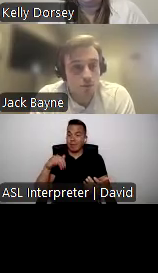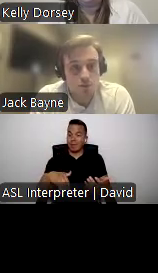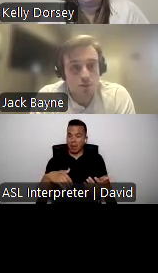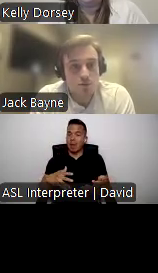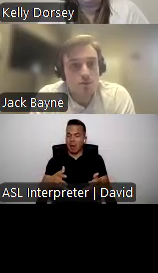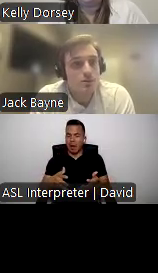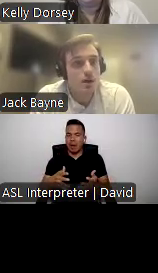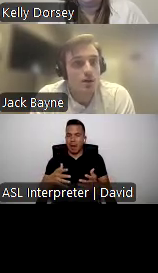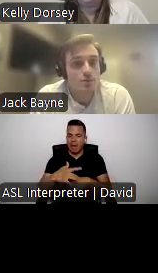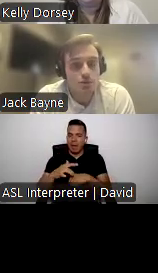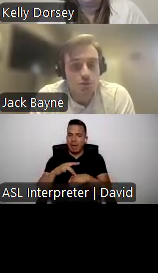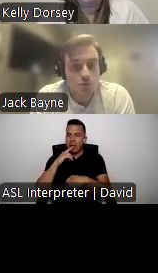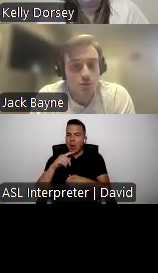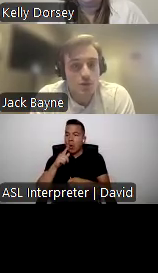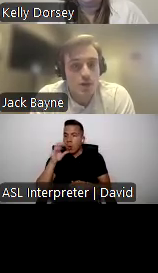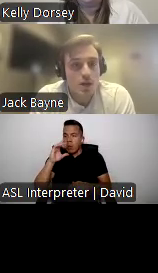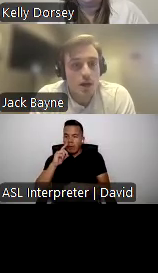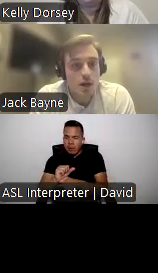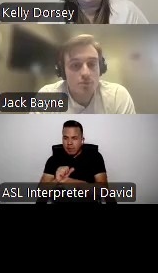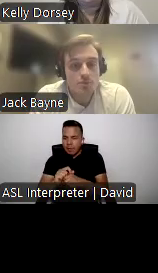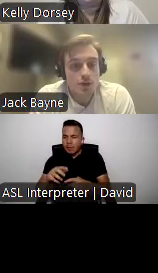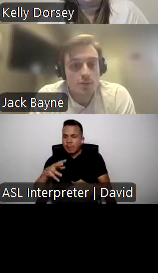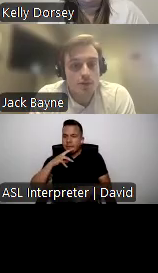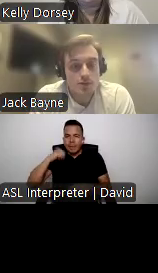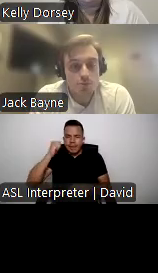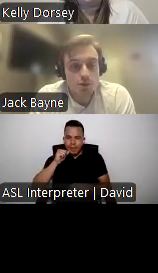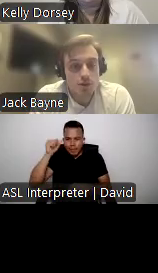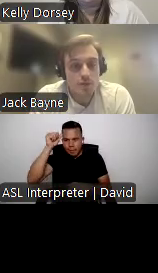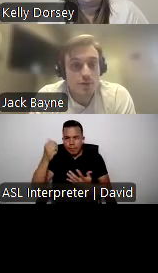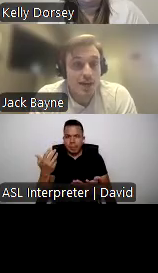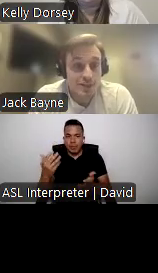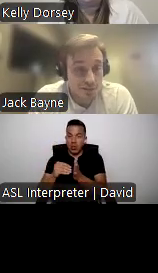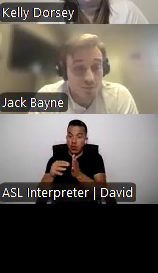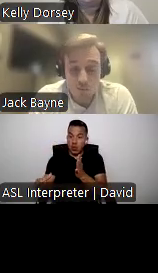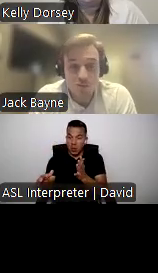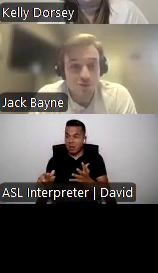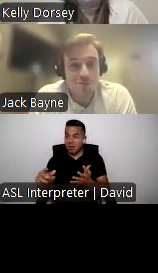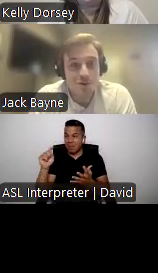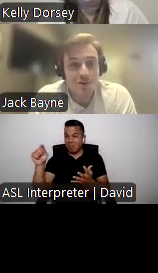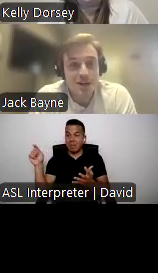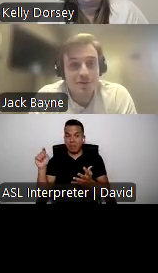older adults, students, you name it. This is a program that actually, right before this webinar,